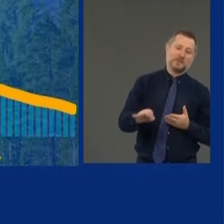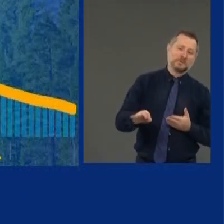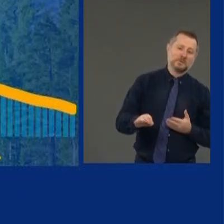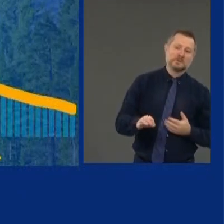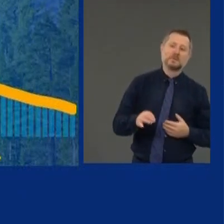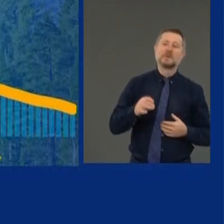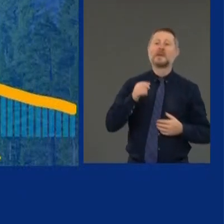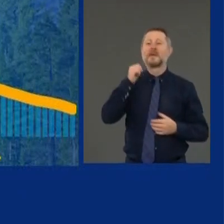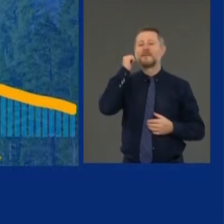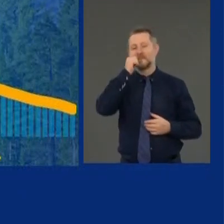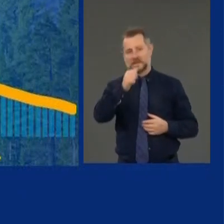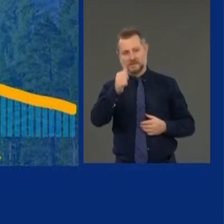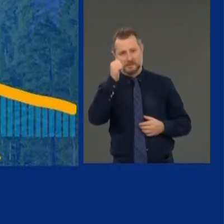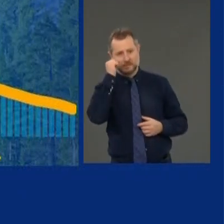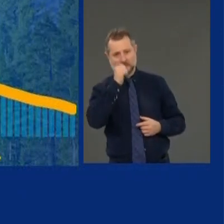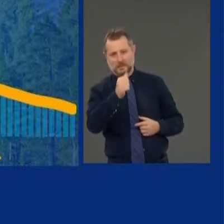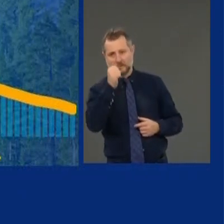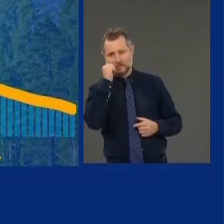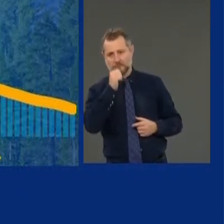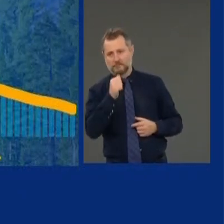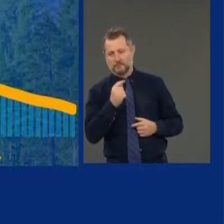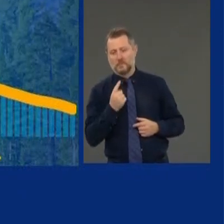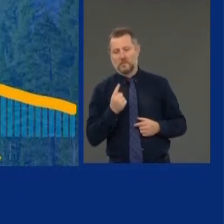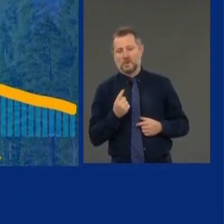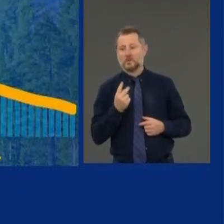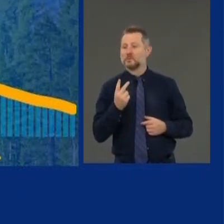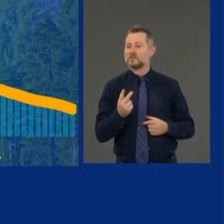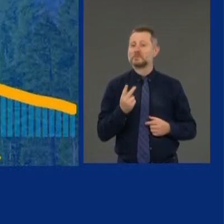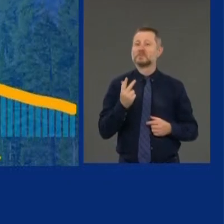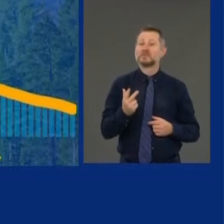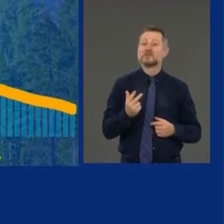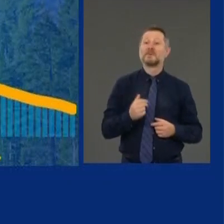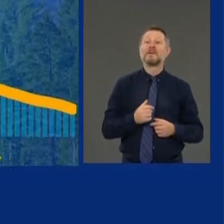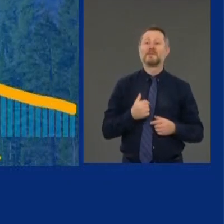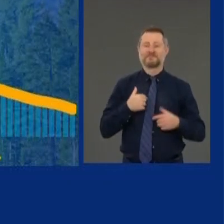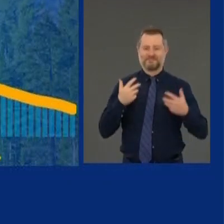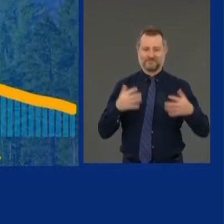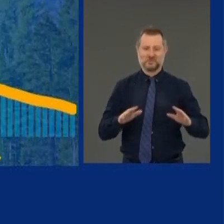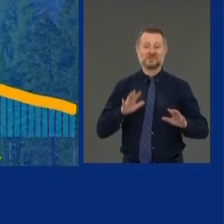WHO IS COUNTING? ICHS I WAS COUNTING.